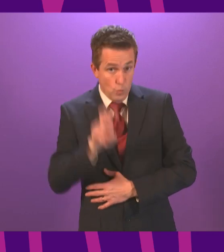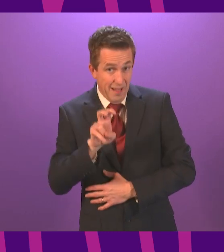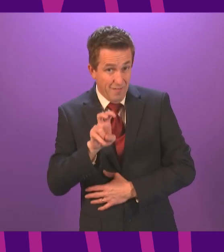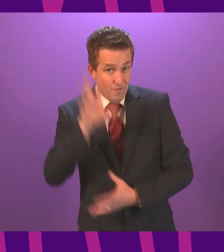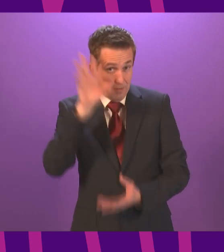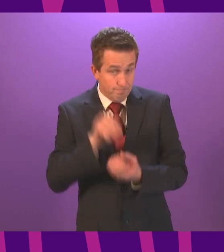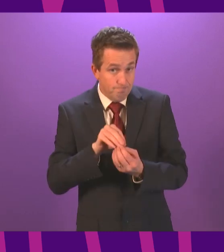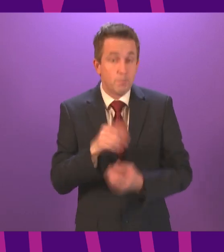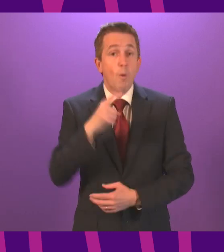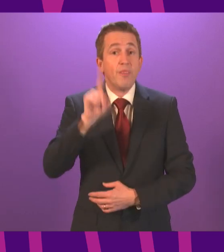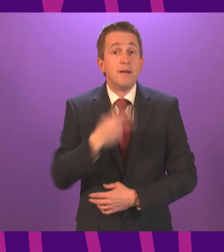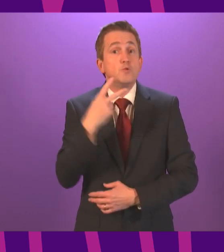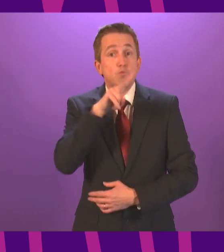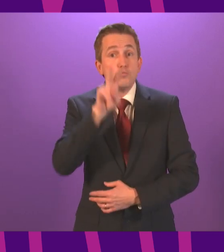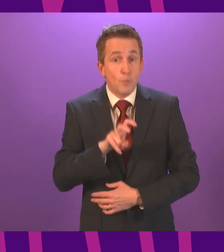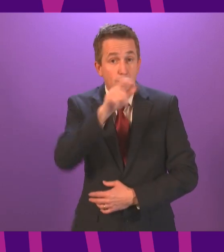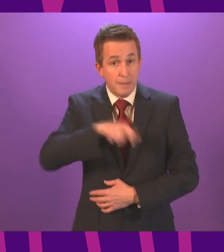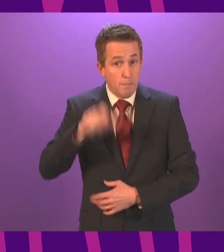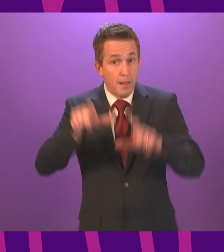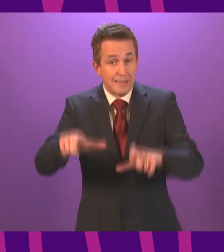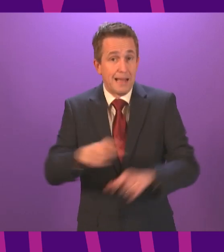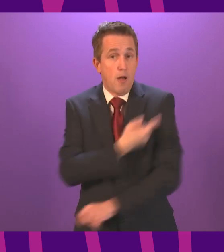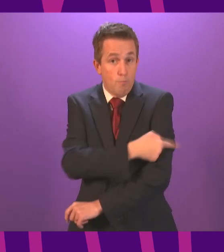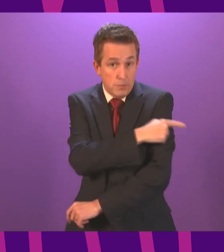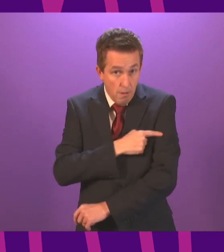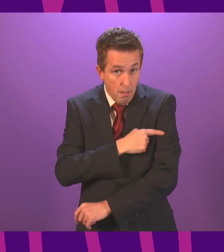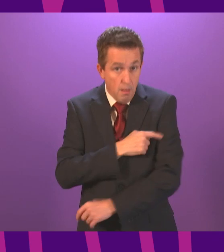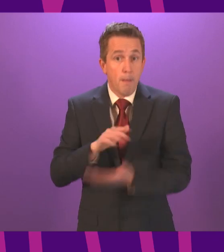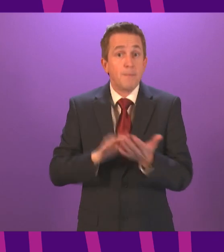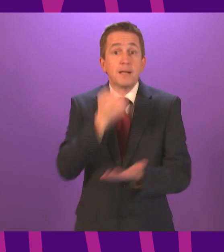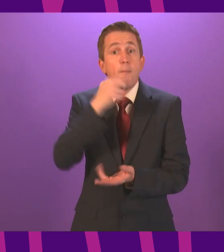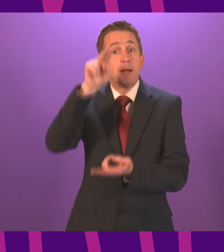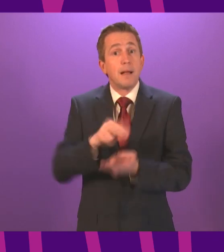people in hospital, which is 29 fewer than yesterday, and there are 85 people in intensive